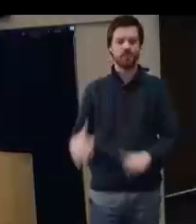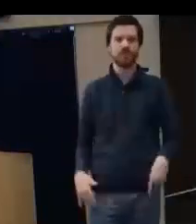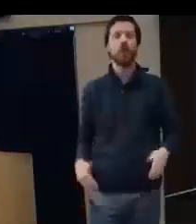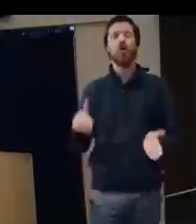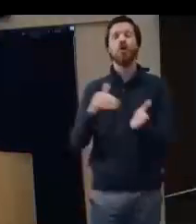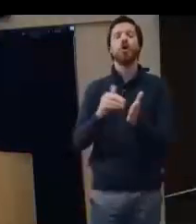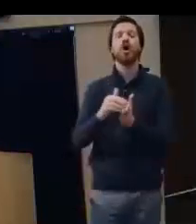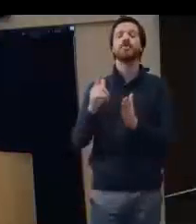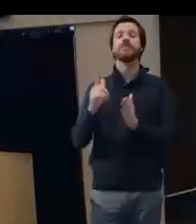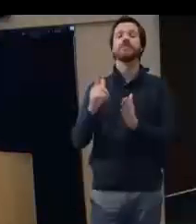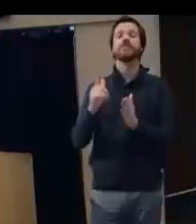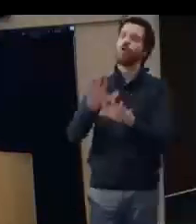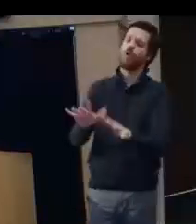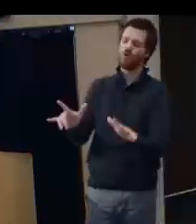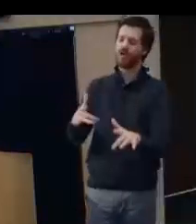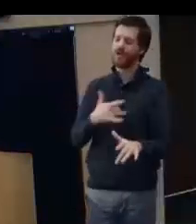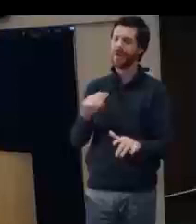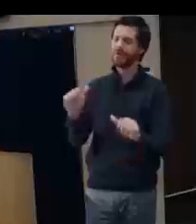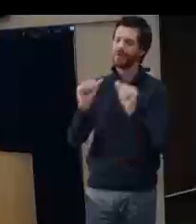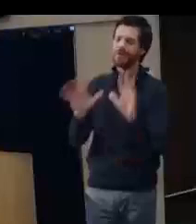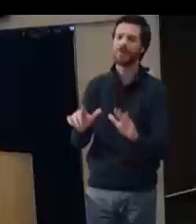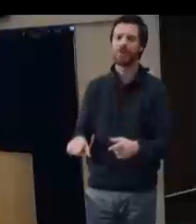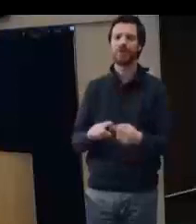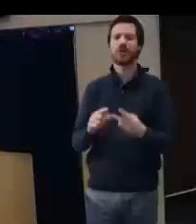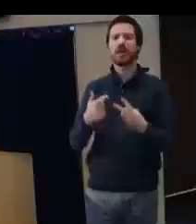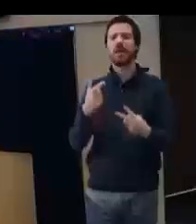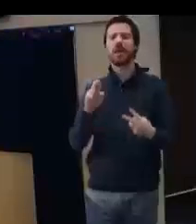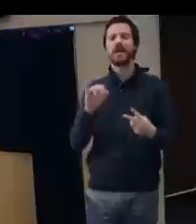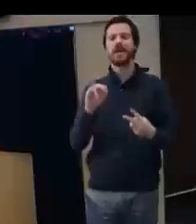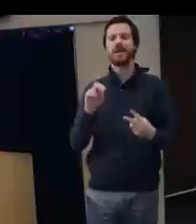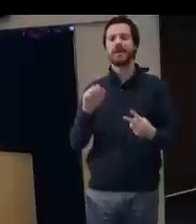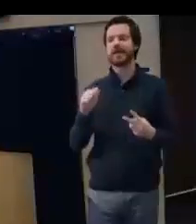often describe feeling like a miracle and a guinea pig so they'll say that when they remember being